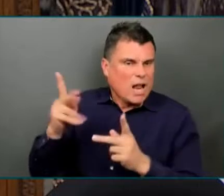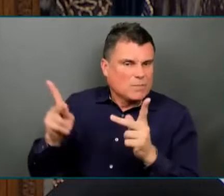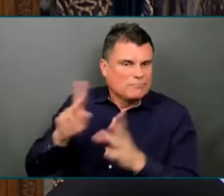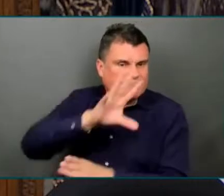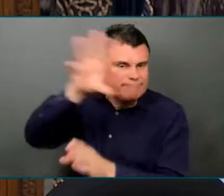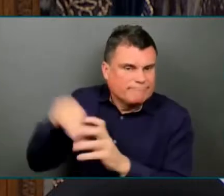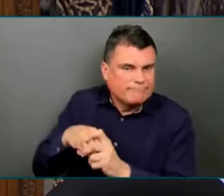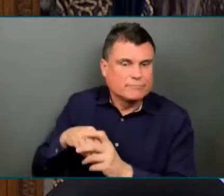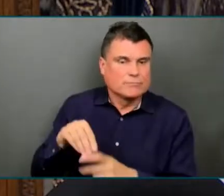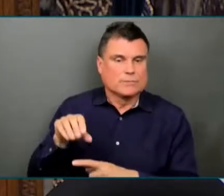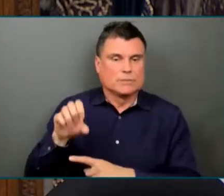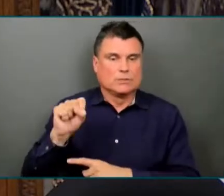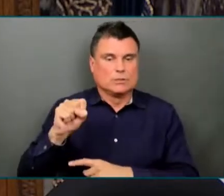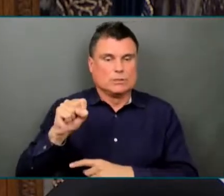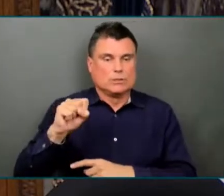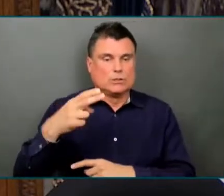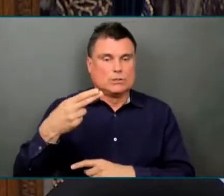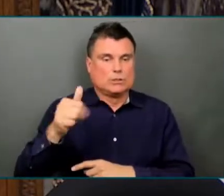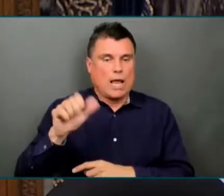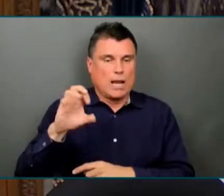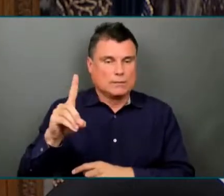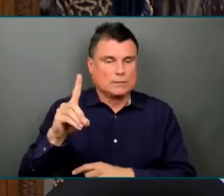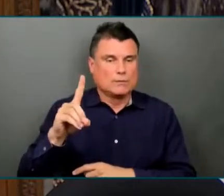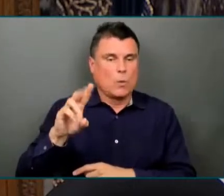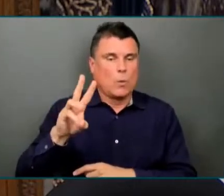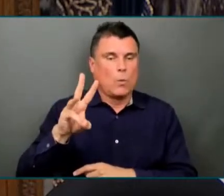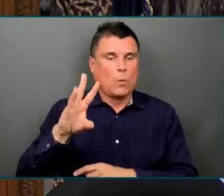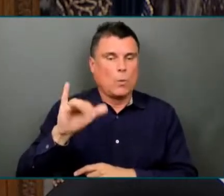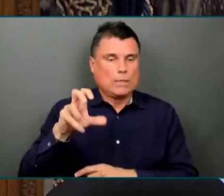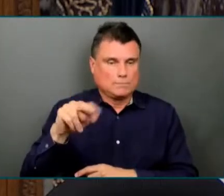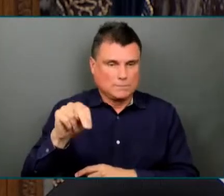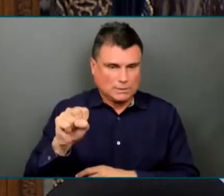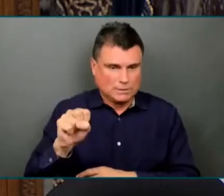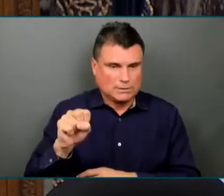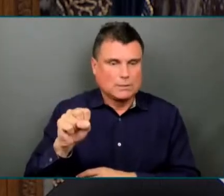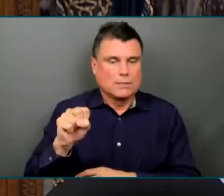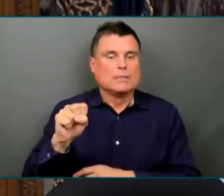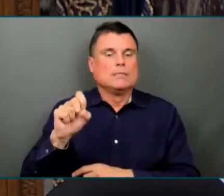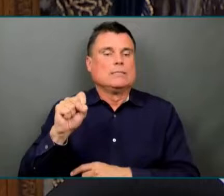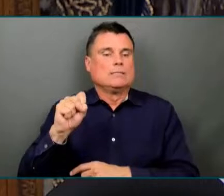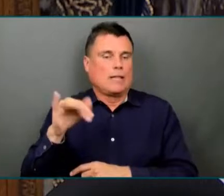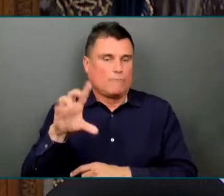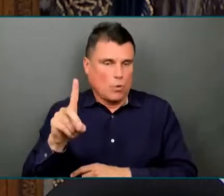policy analyst; Amanda Arnet, administrative assistant; and Denise Clair Smith, assistant to